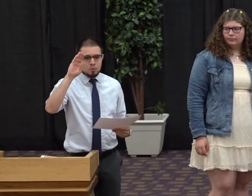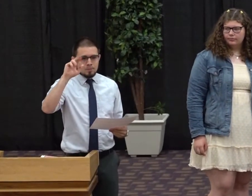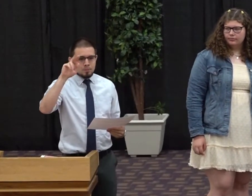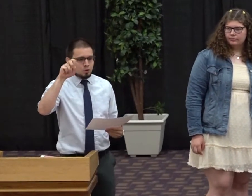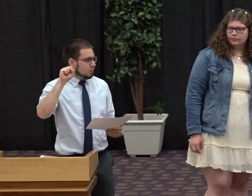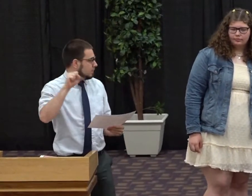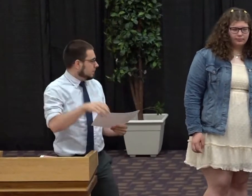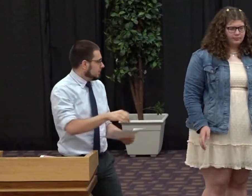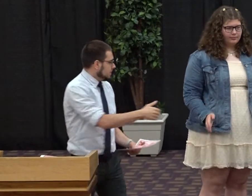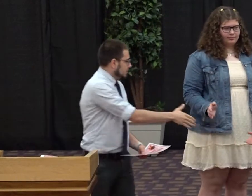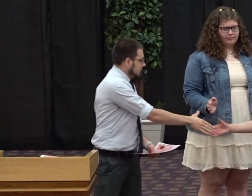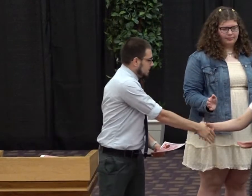Amber Robarts.